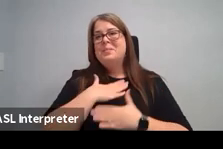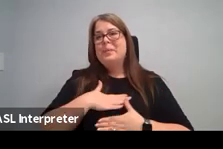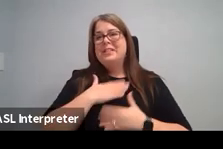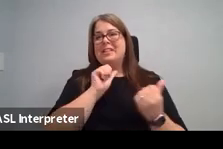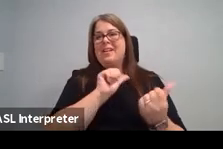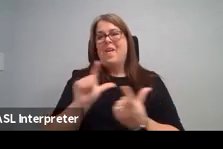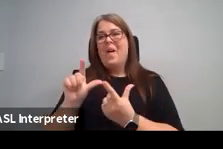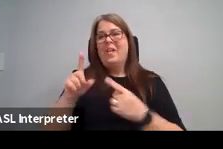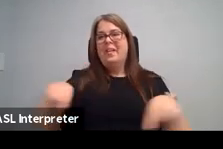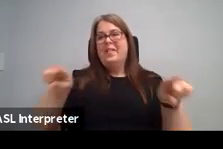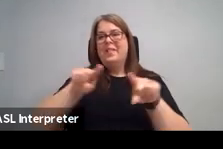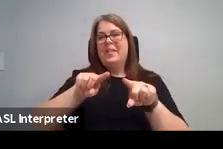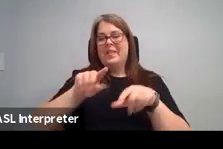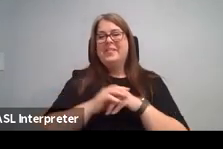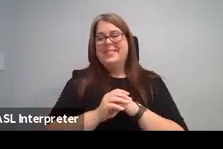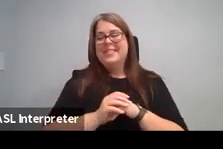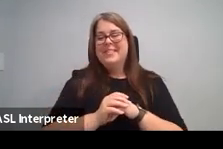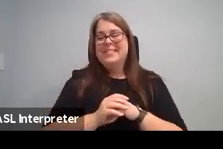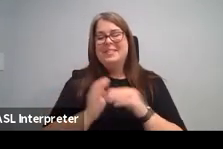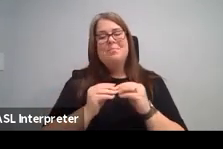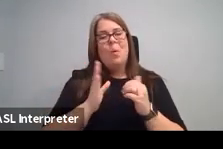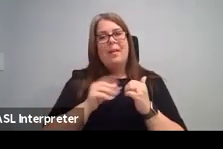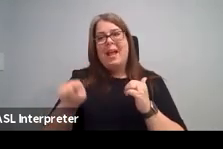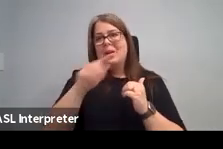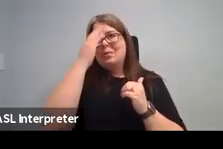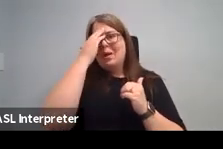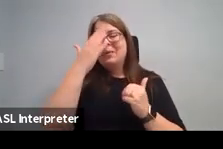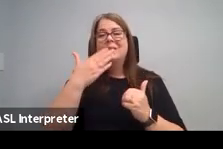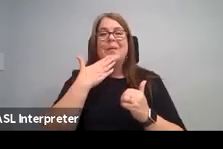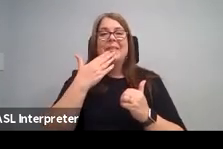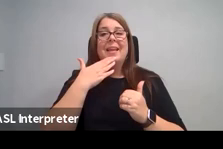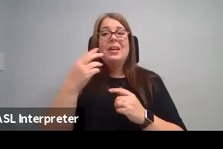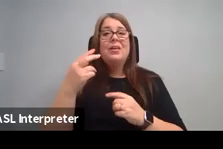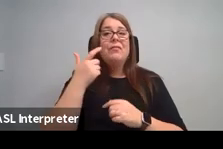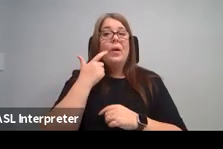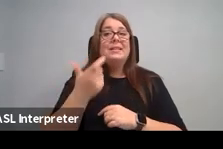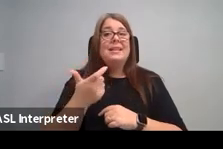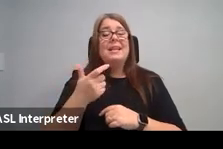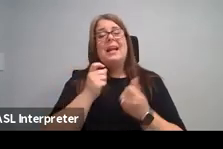Allison Frenzel : More than, you know, so, um, Thanks for attending and thanks for being there for kiddos right now. Jewyl Alderson Clarke, SDCOE: Thank you.